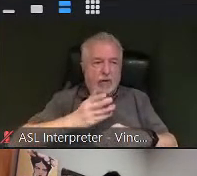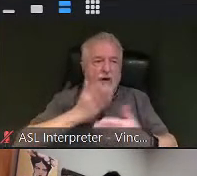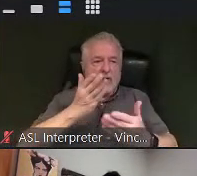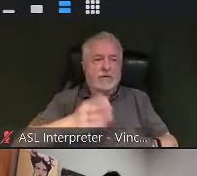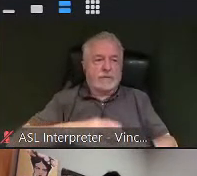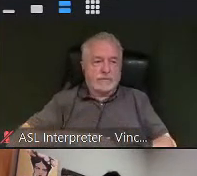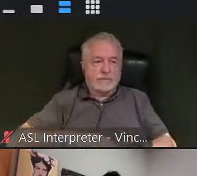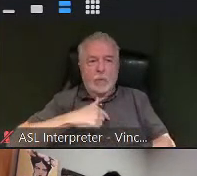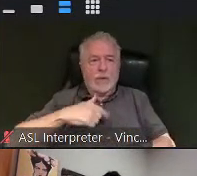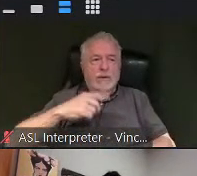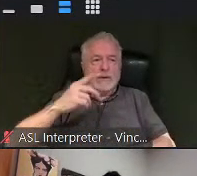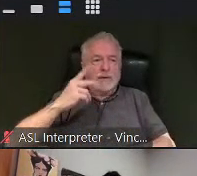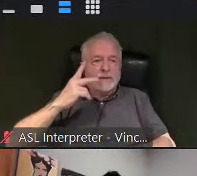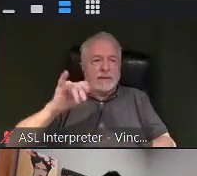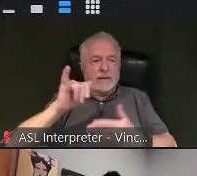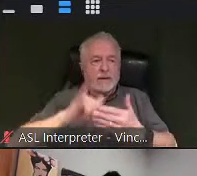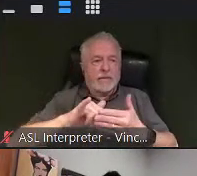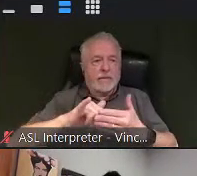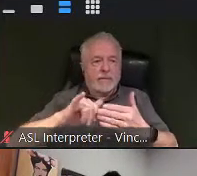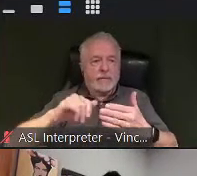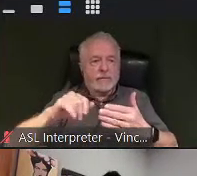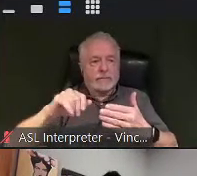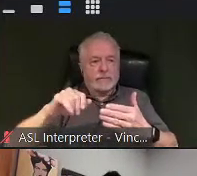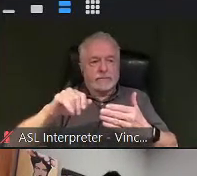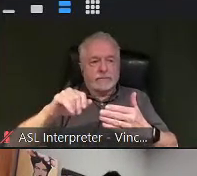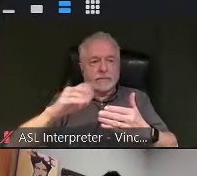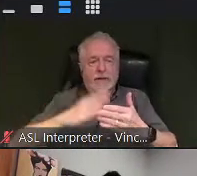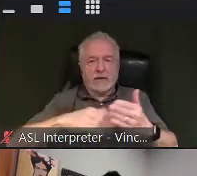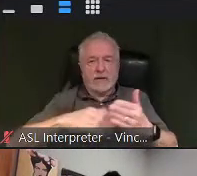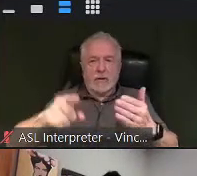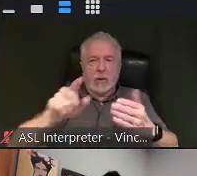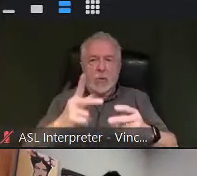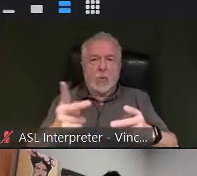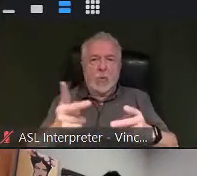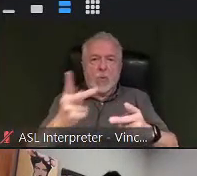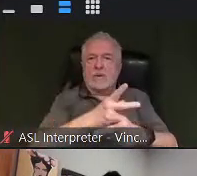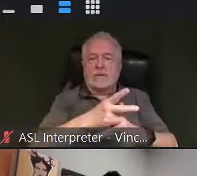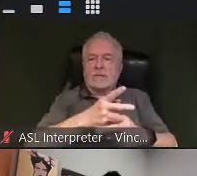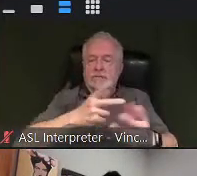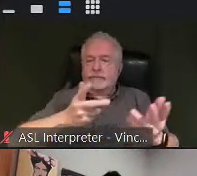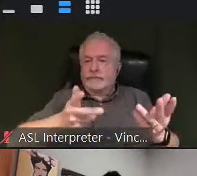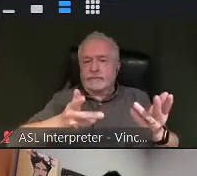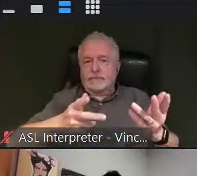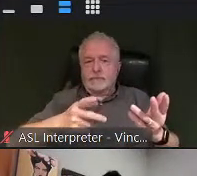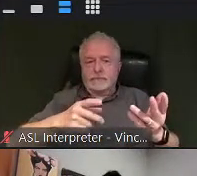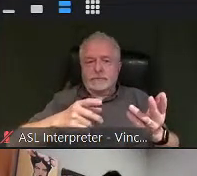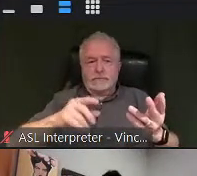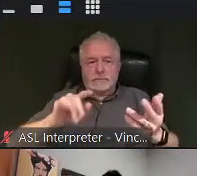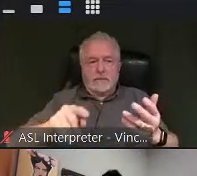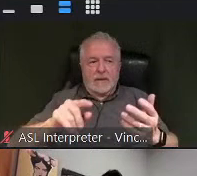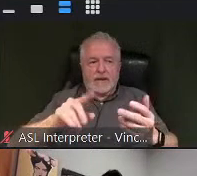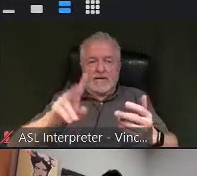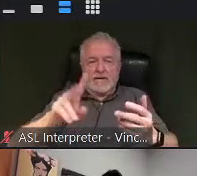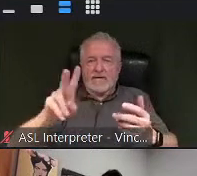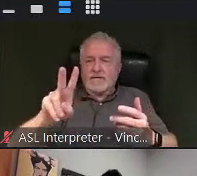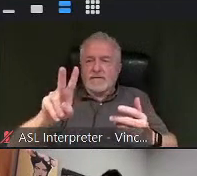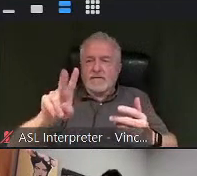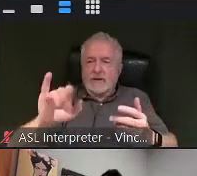And we're seeing that some of the worst that it's doing, which is very aggressive